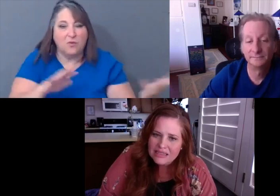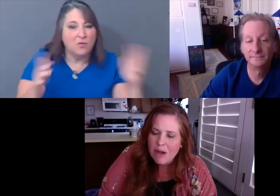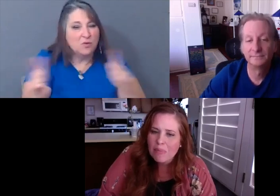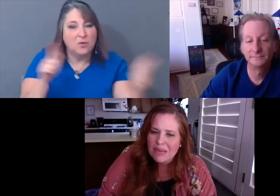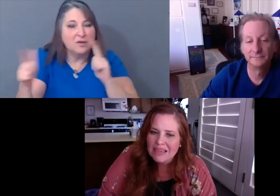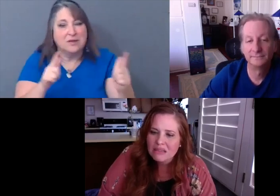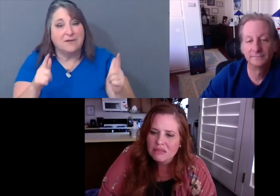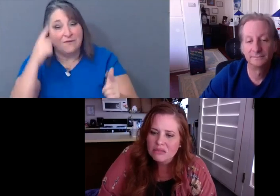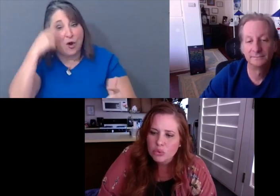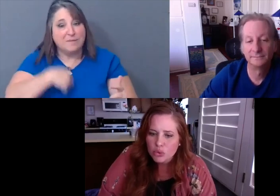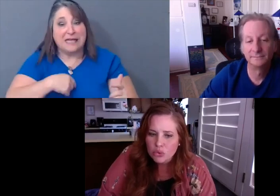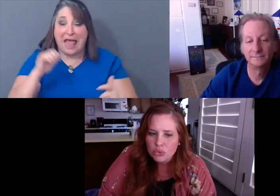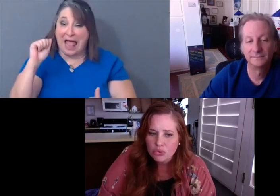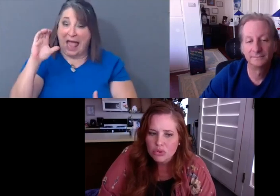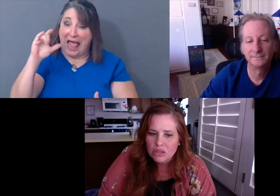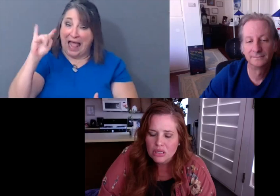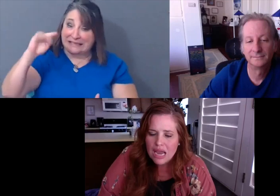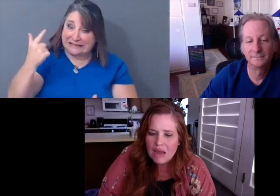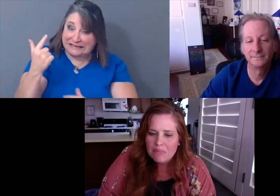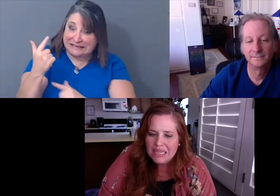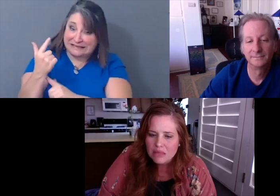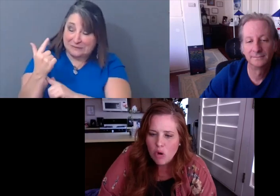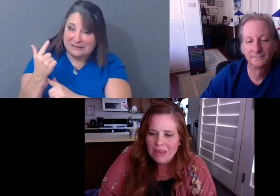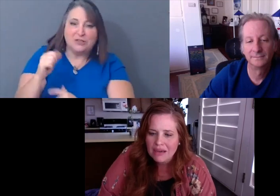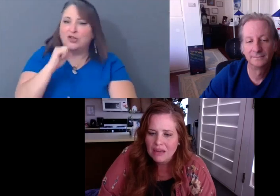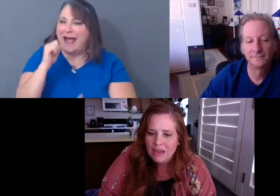It's about being true and being in the moment,